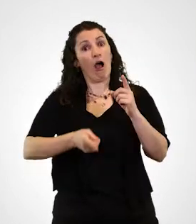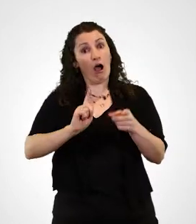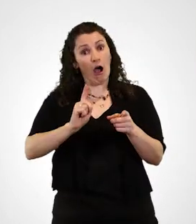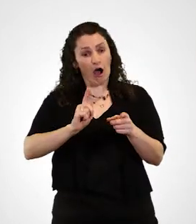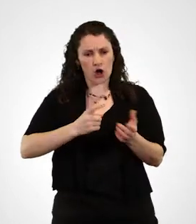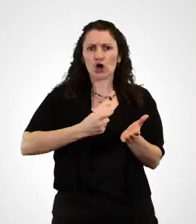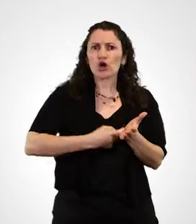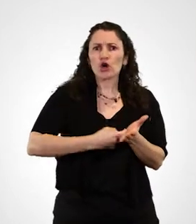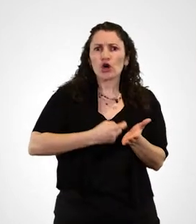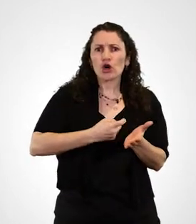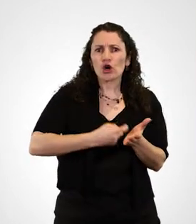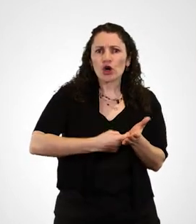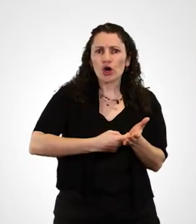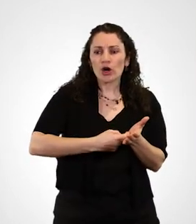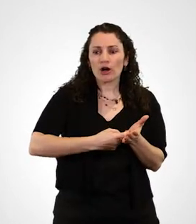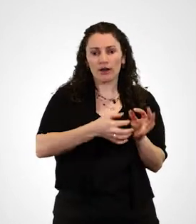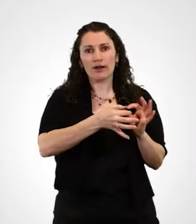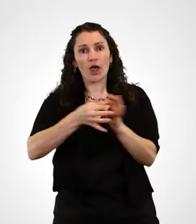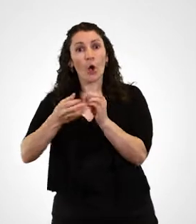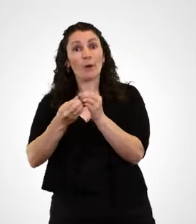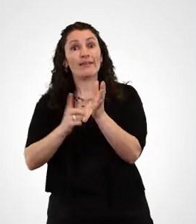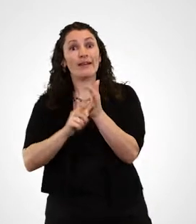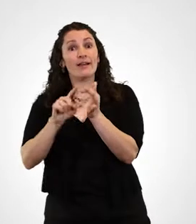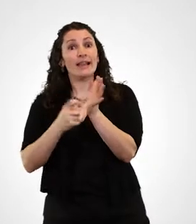makes the "rrr, rrr sound too".